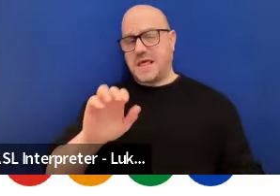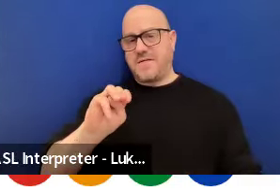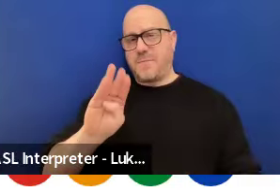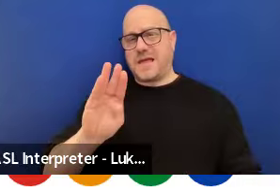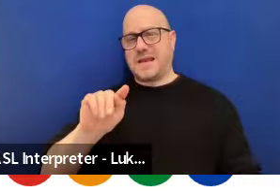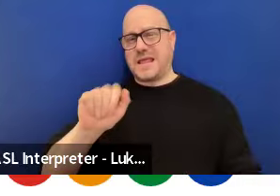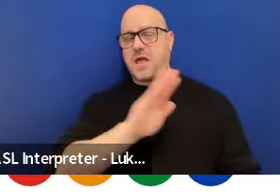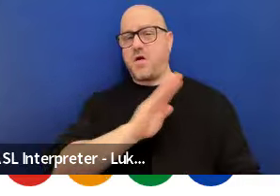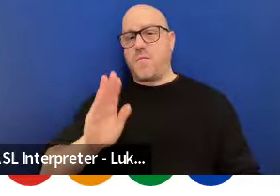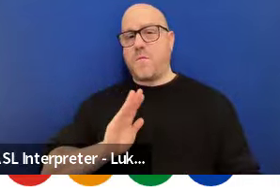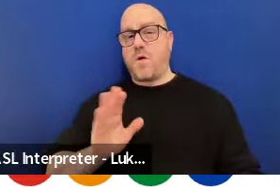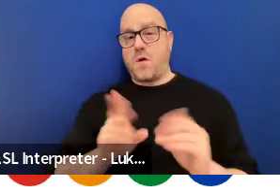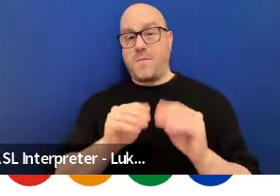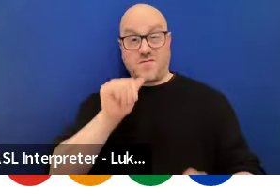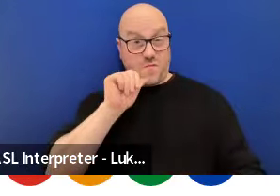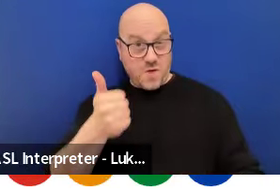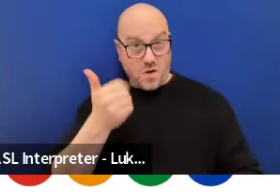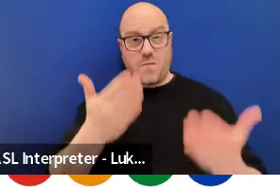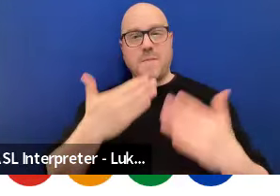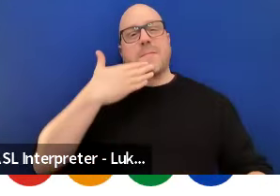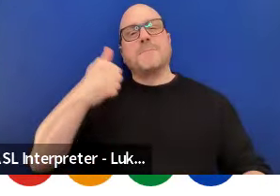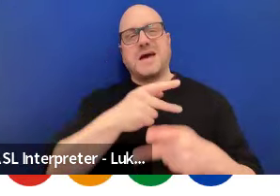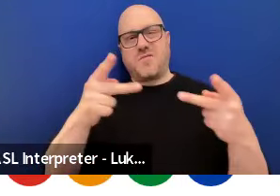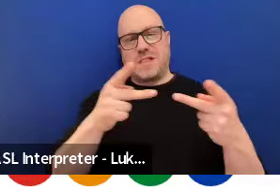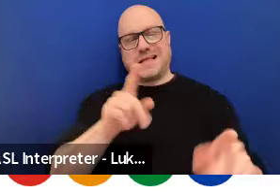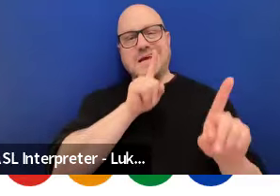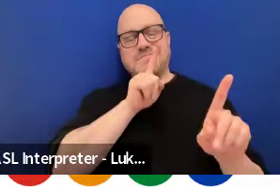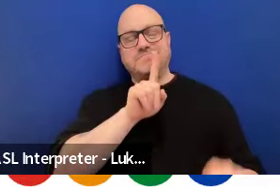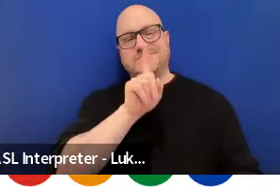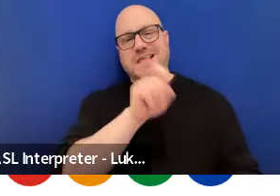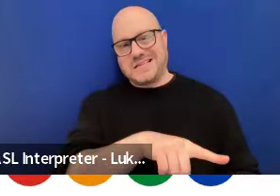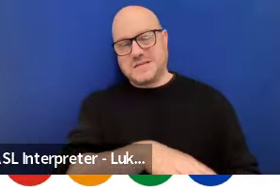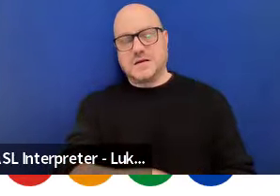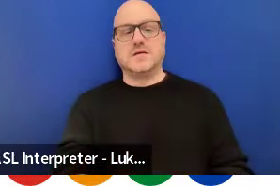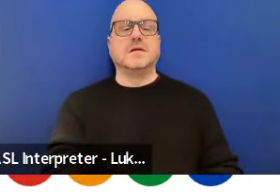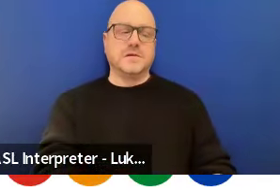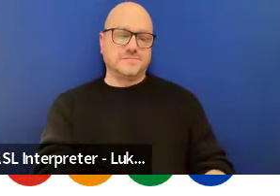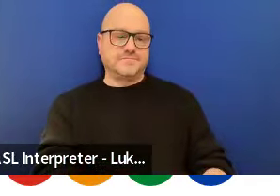VALERIE, THERE IS AN MBTA BOARD MEETING TOMORROW MORNING. THAT MIGHT BE A BETTER PLACE TO ASK THAT QUESTION DURING PUBLIC COMMENT.